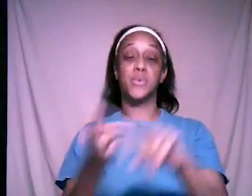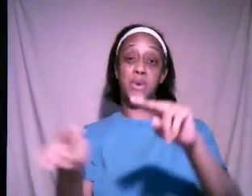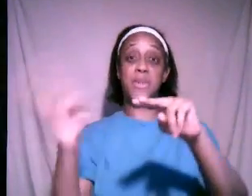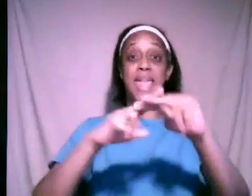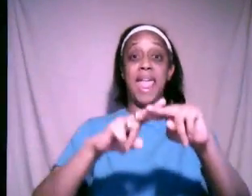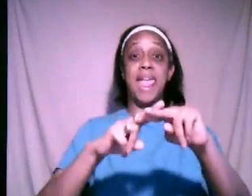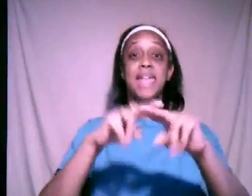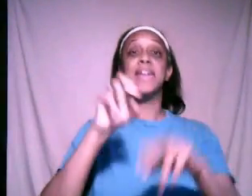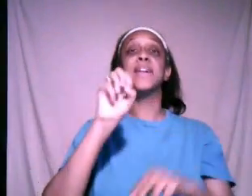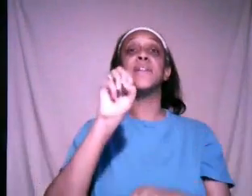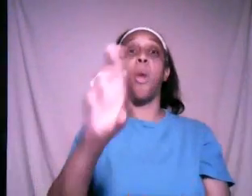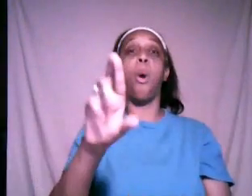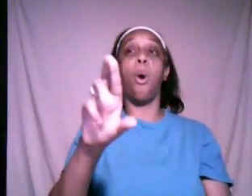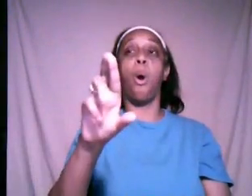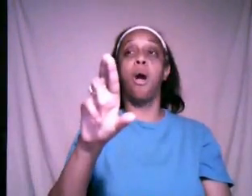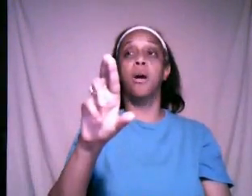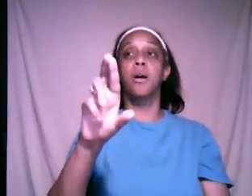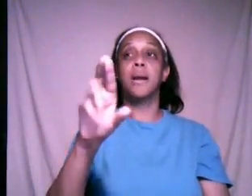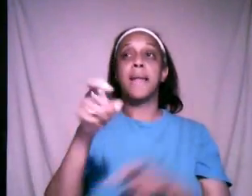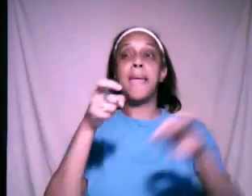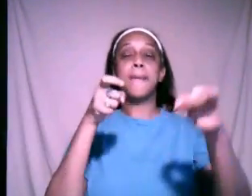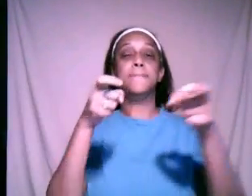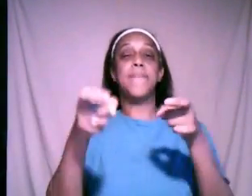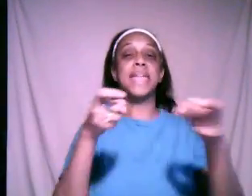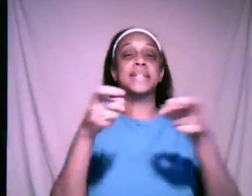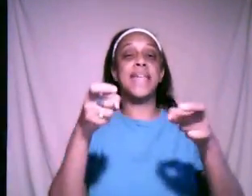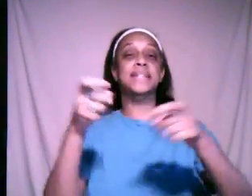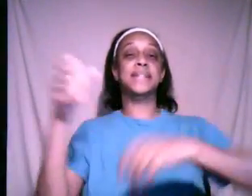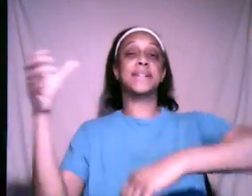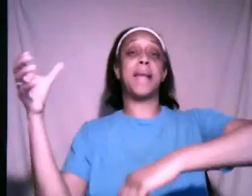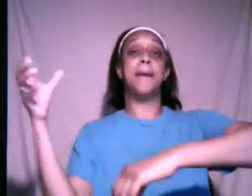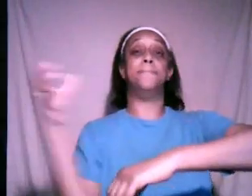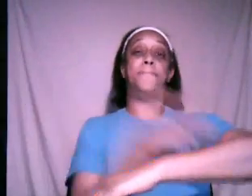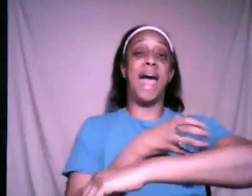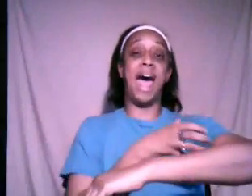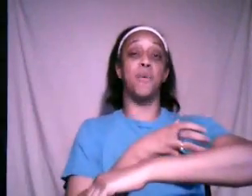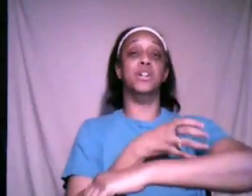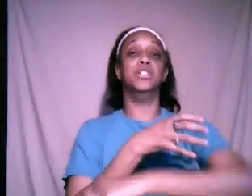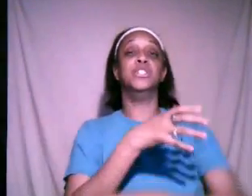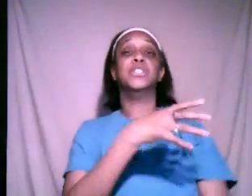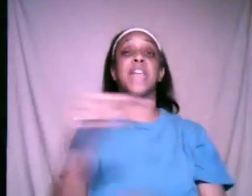gain or maintain the power and